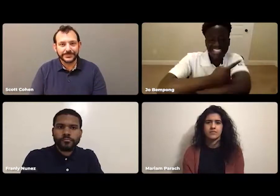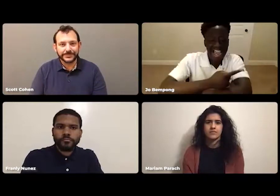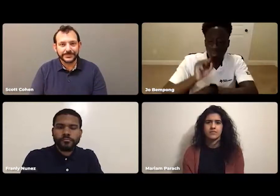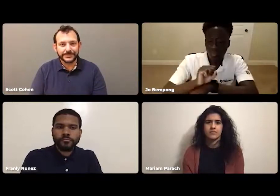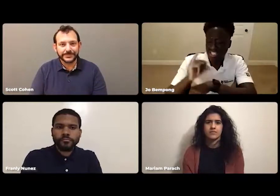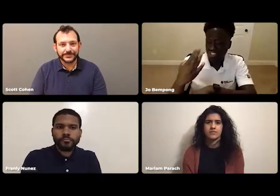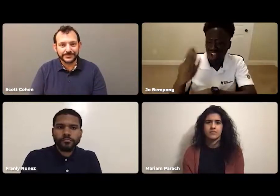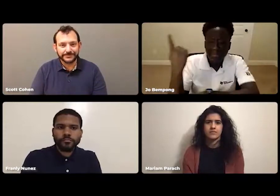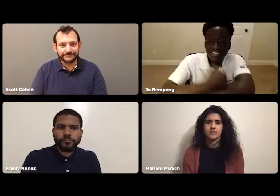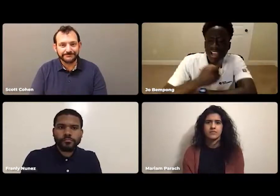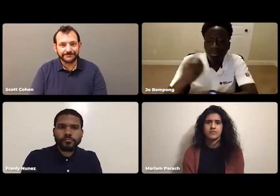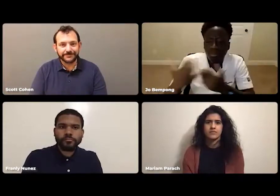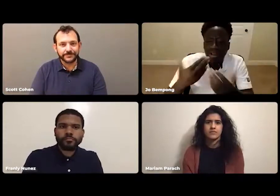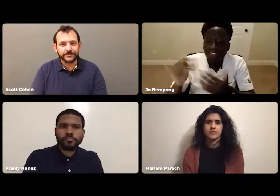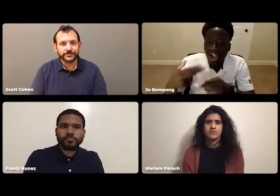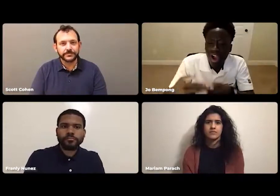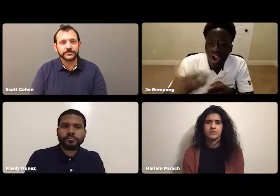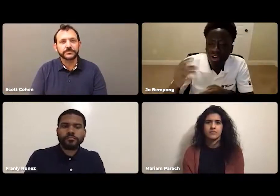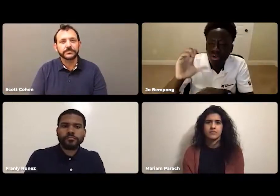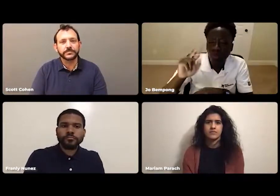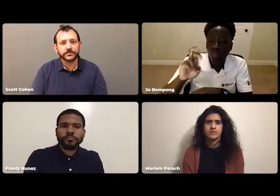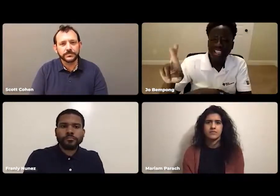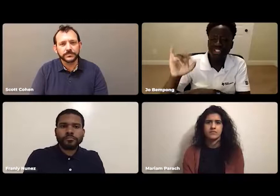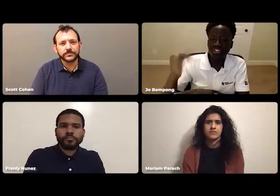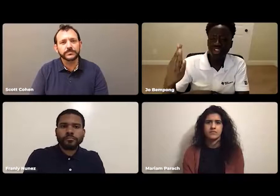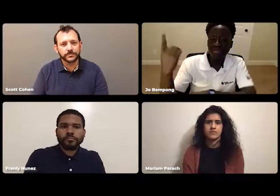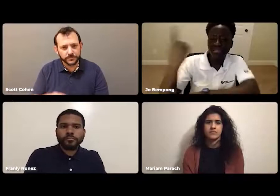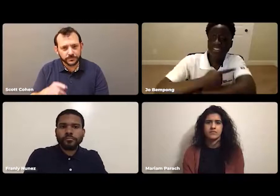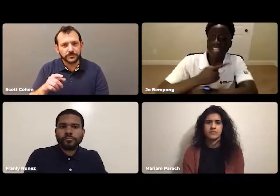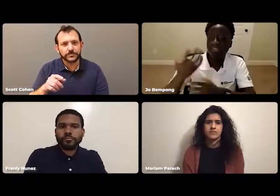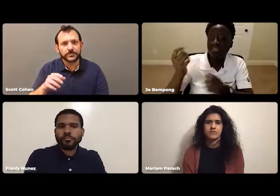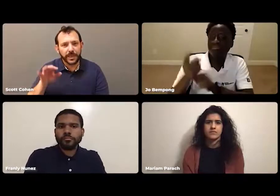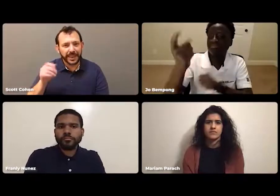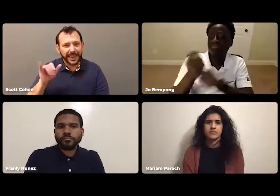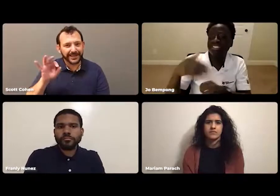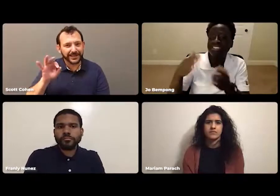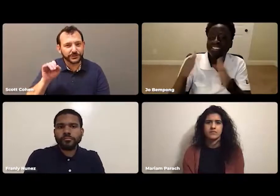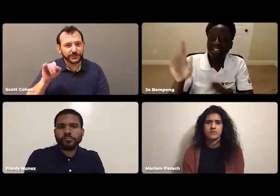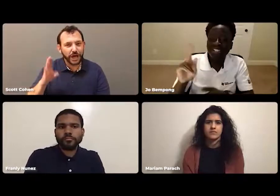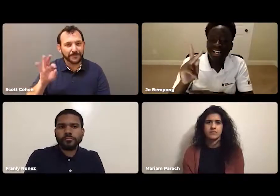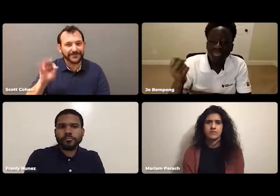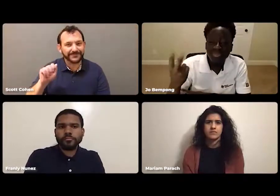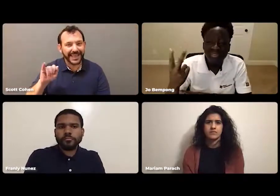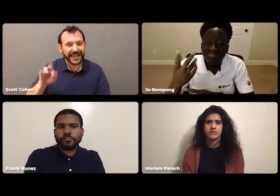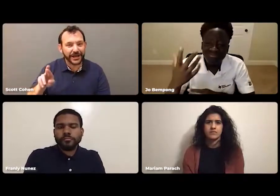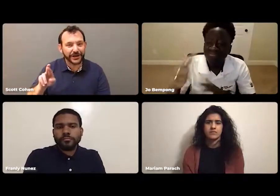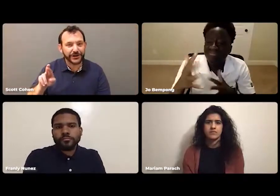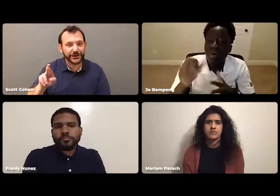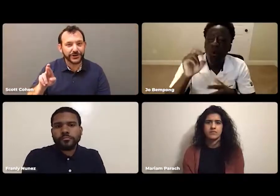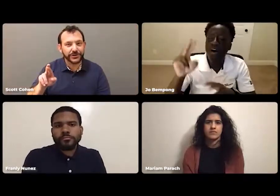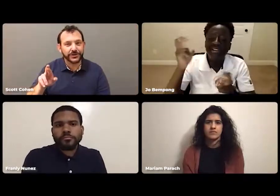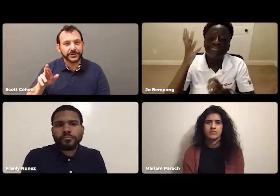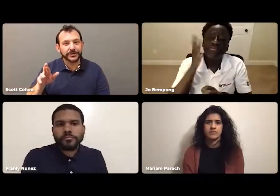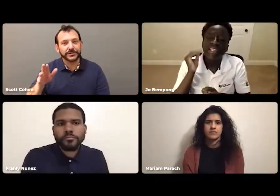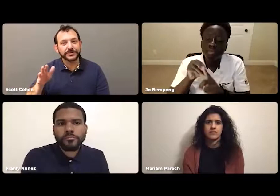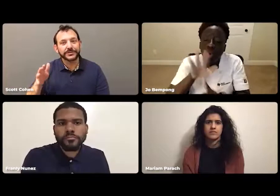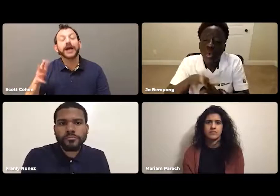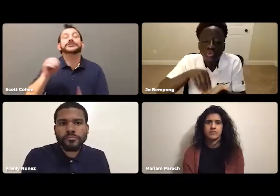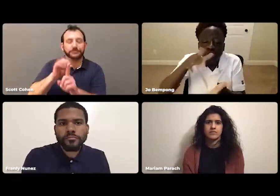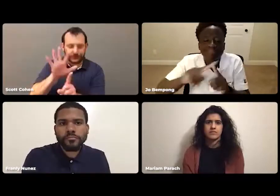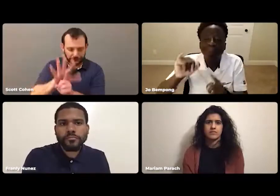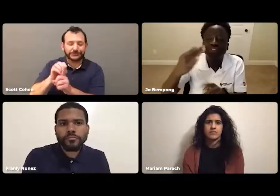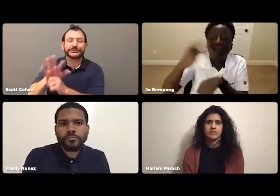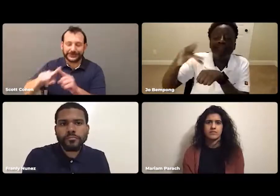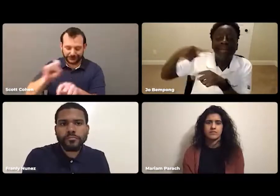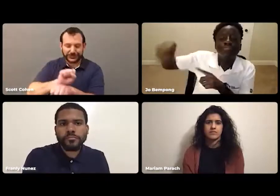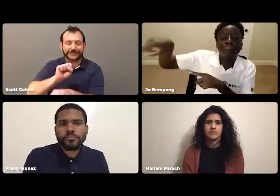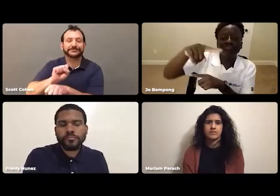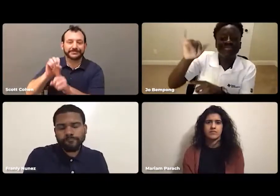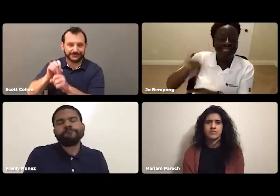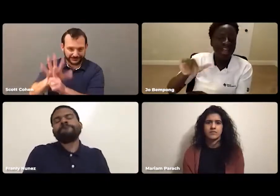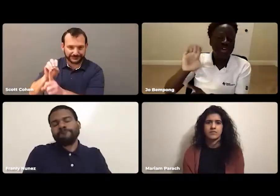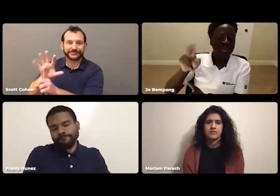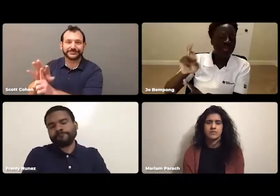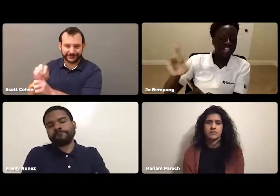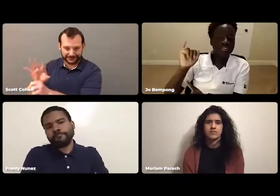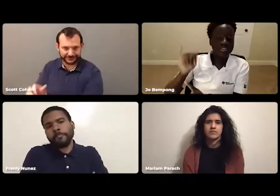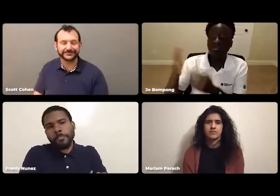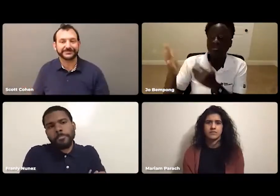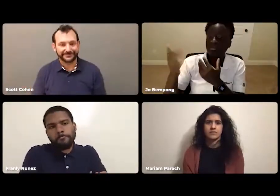But, your Career Day -- or, what's it called where you get exposed, and students can go